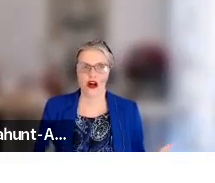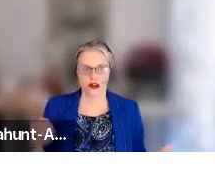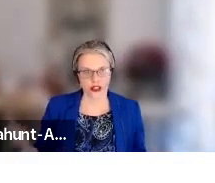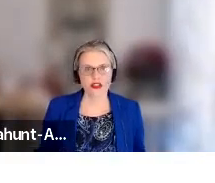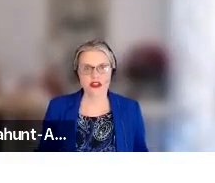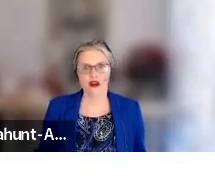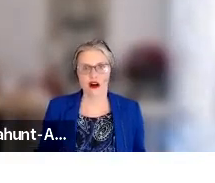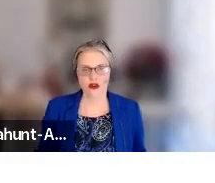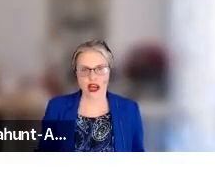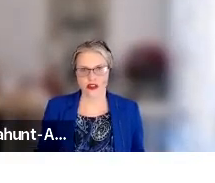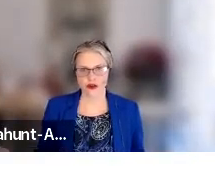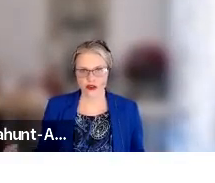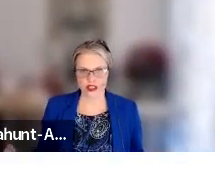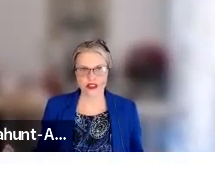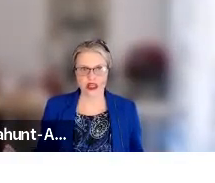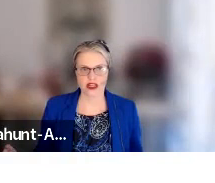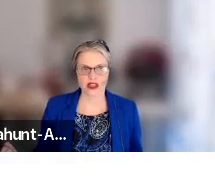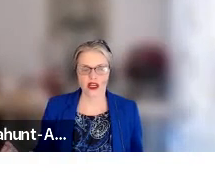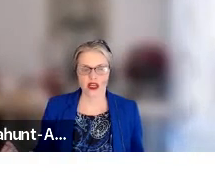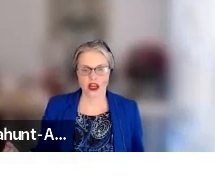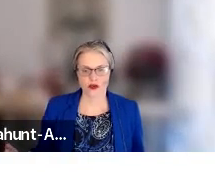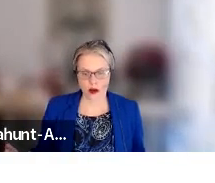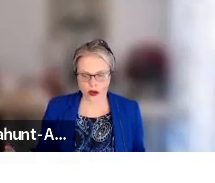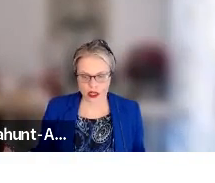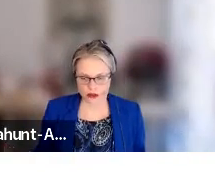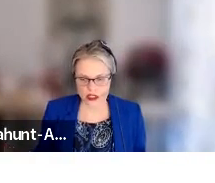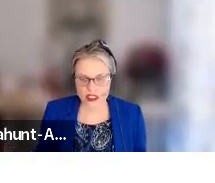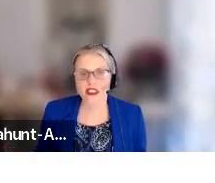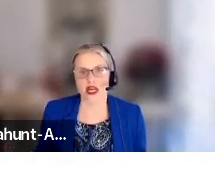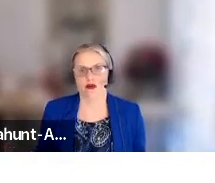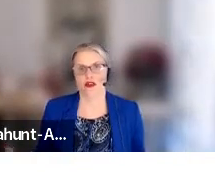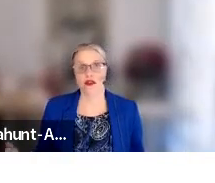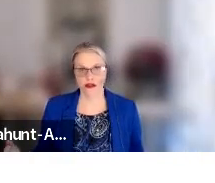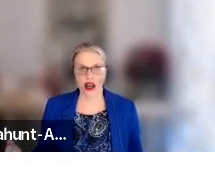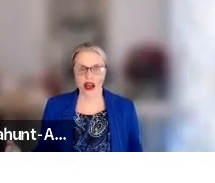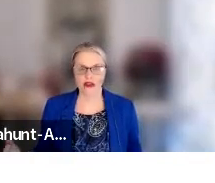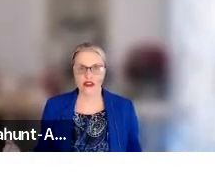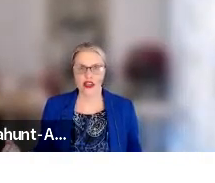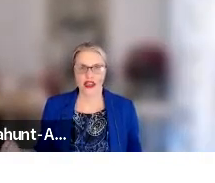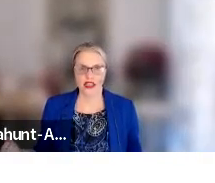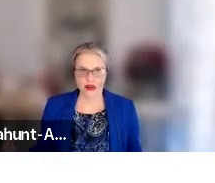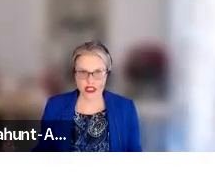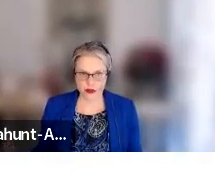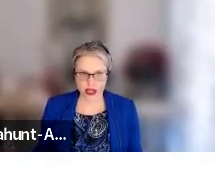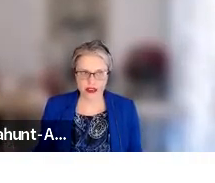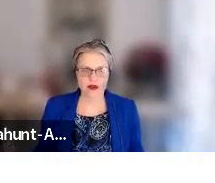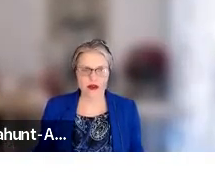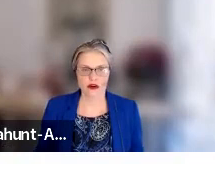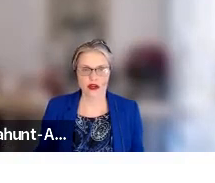Her son was in an awful accident, was resuscitated, was operated on for 16 hours, survived. Now, he's back living with her.